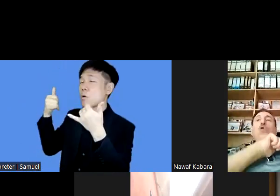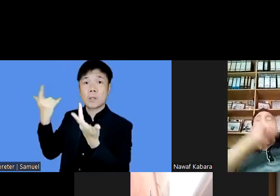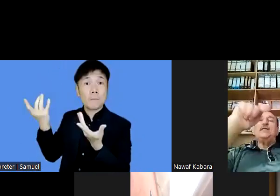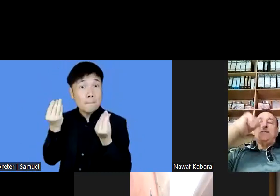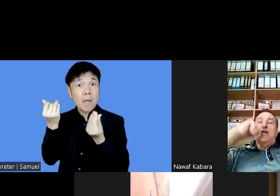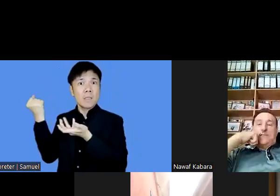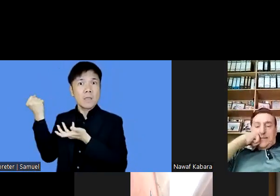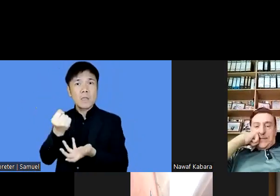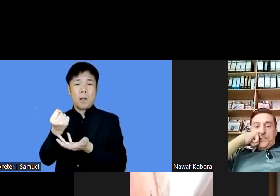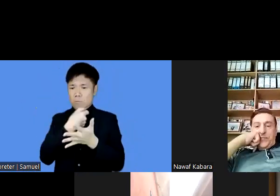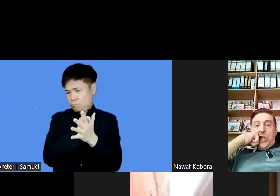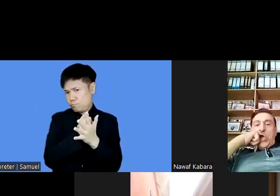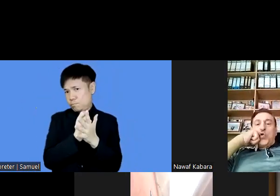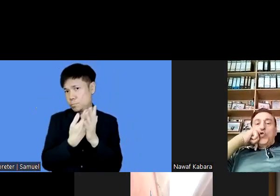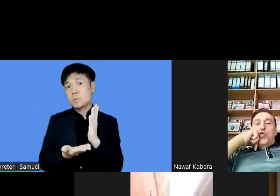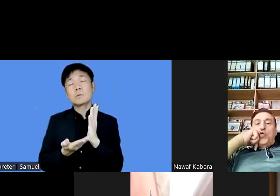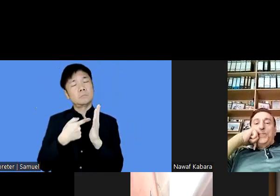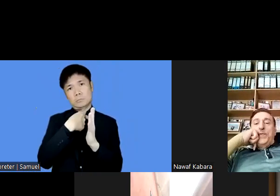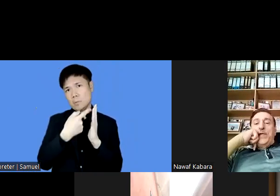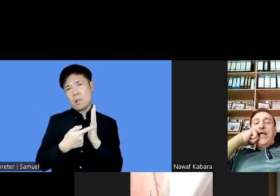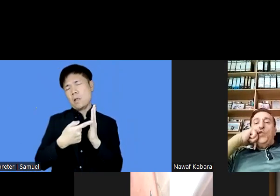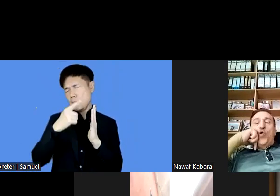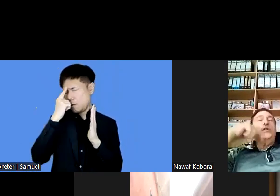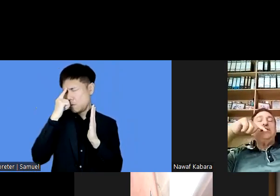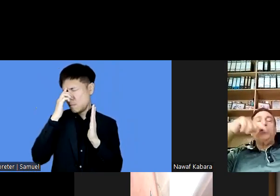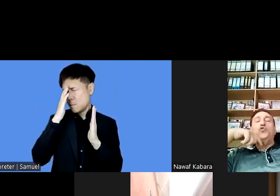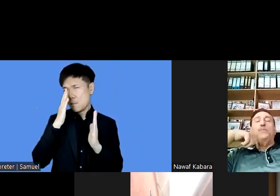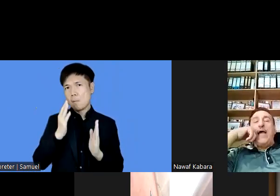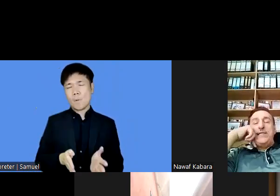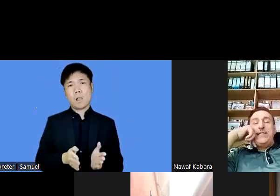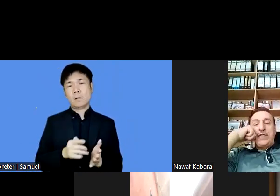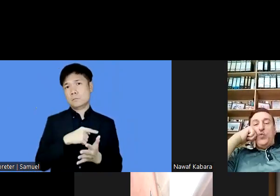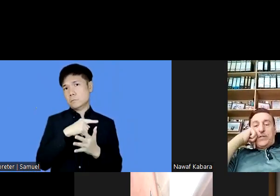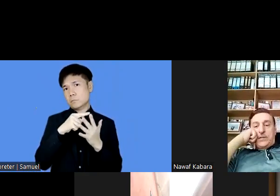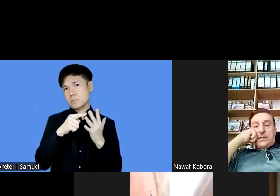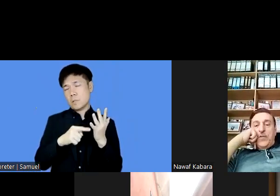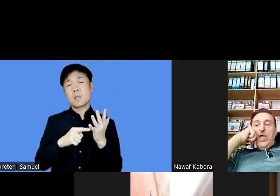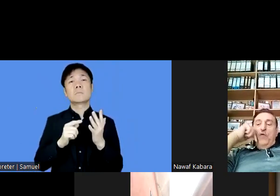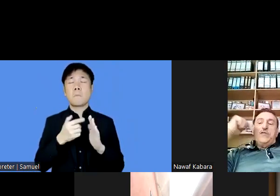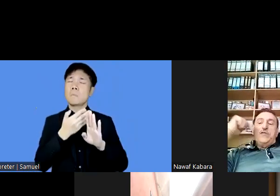All these answers could be -- all these questions could be answered and dealt with if we start